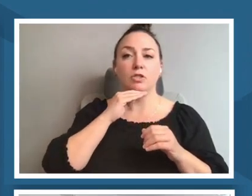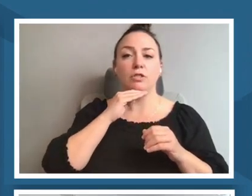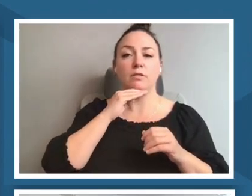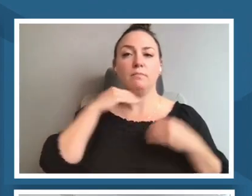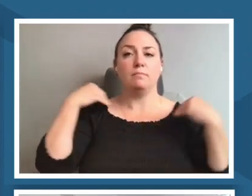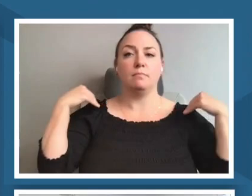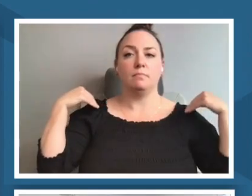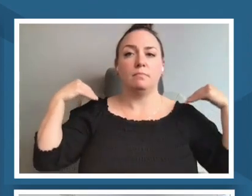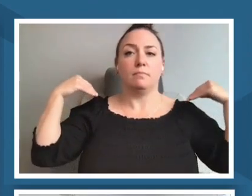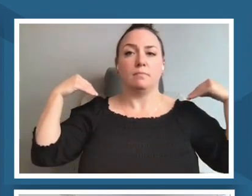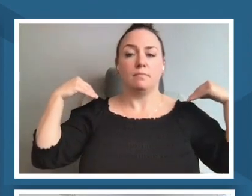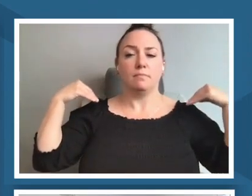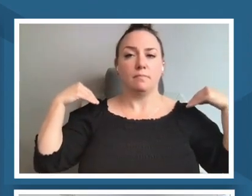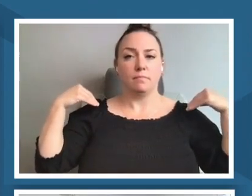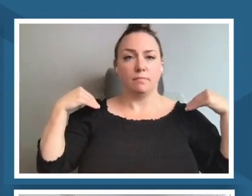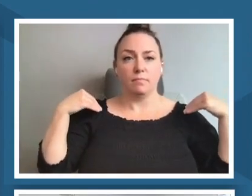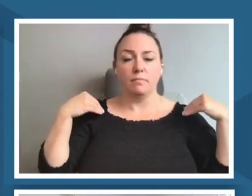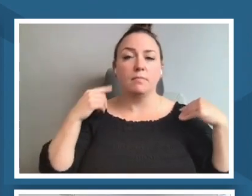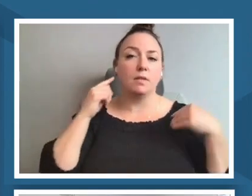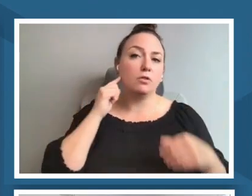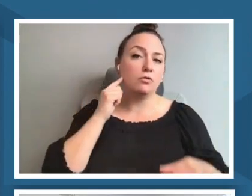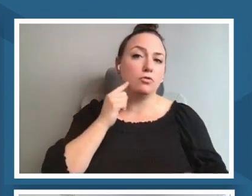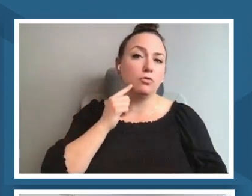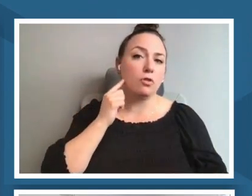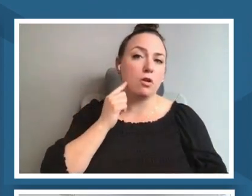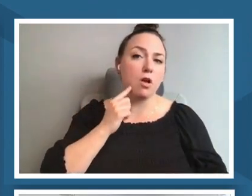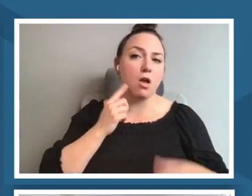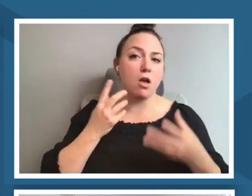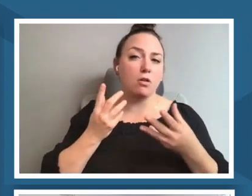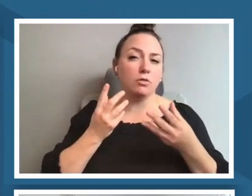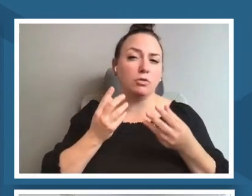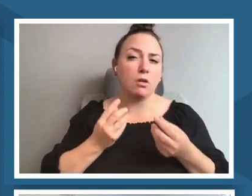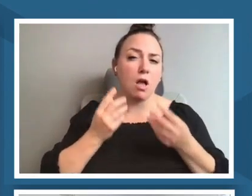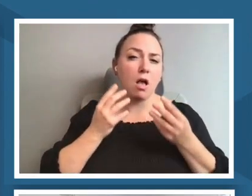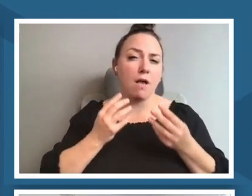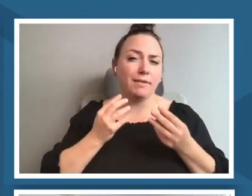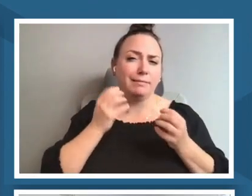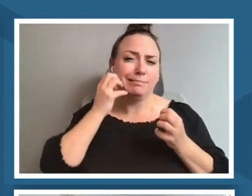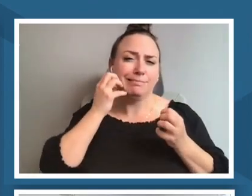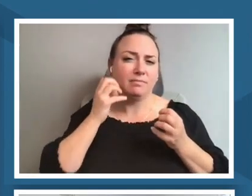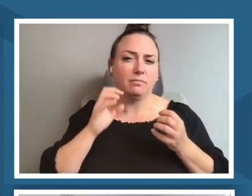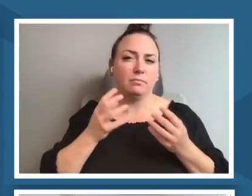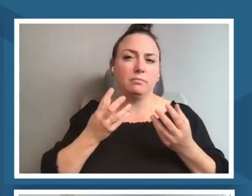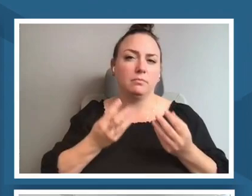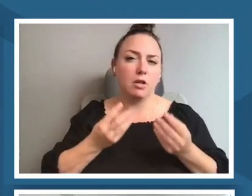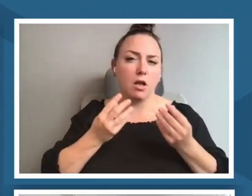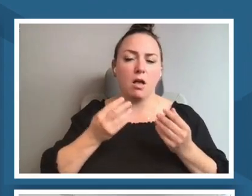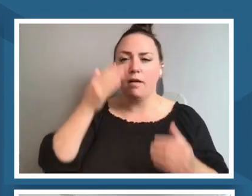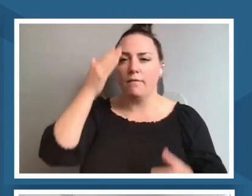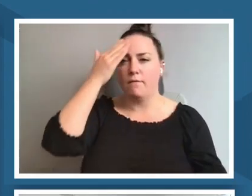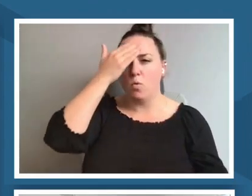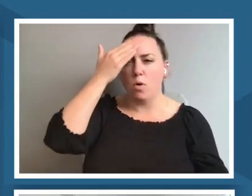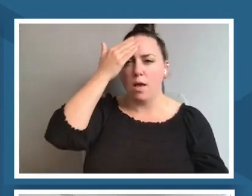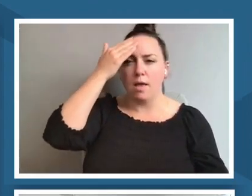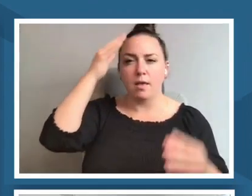softening your jaw your forehead and your face